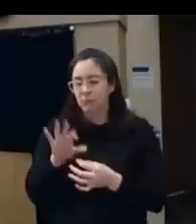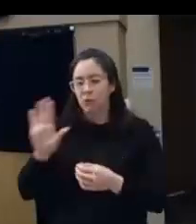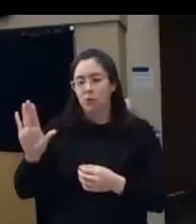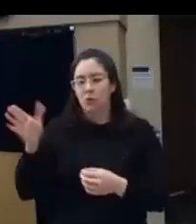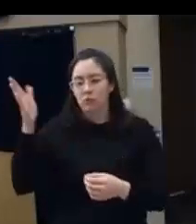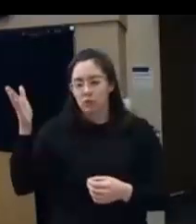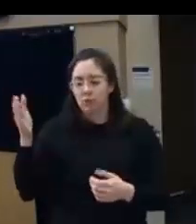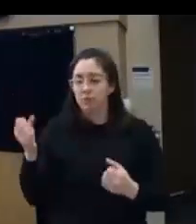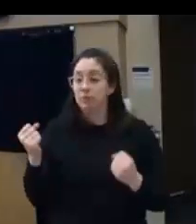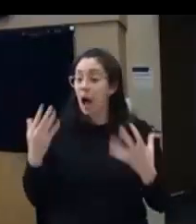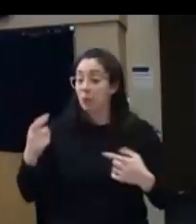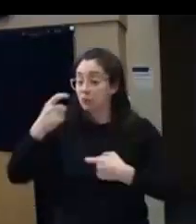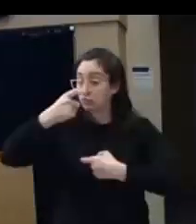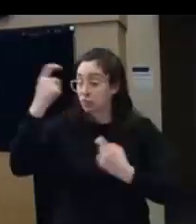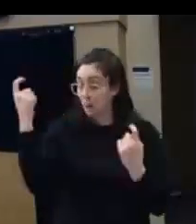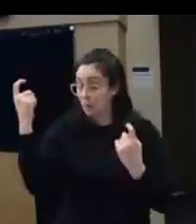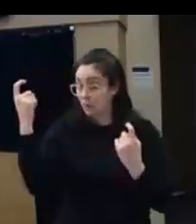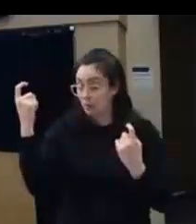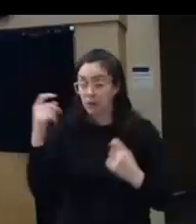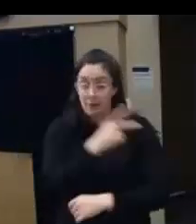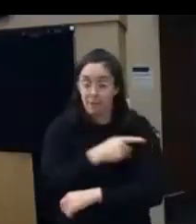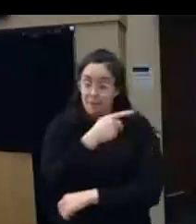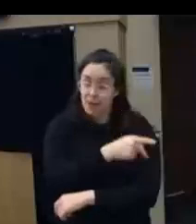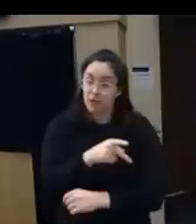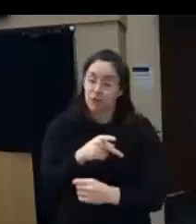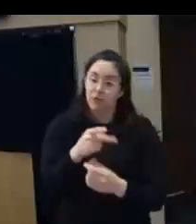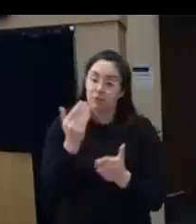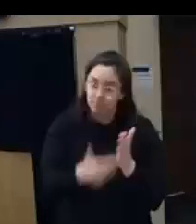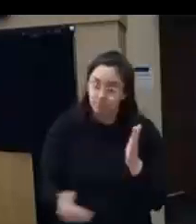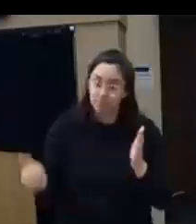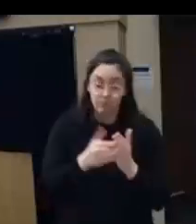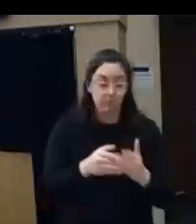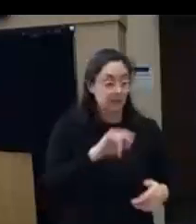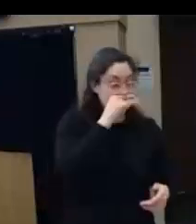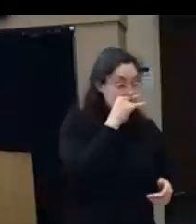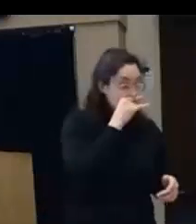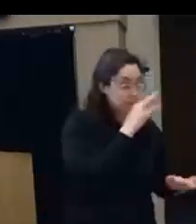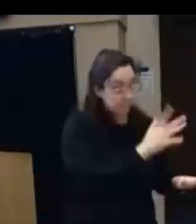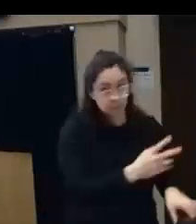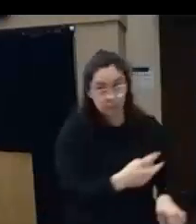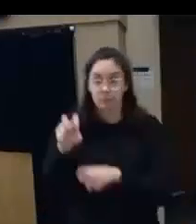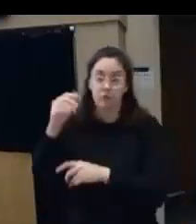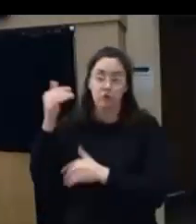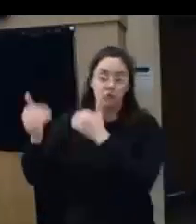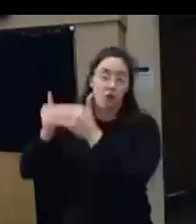amount of trauma that these patients uh face uh from childhood into adulthood and I'm wondering